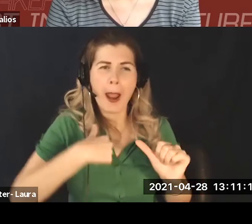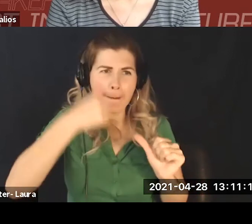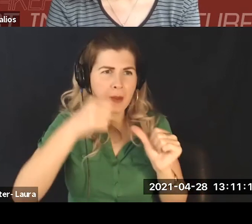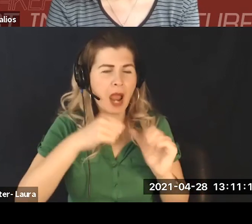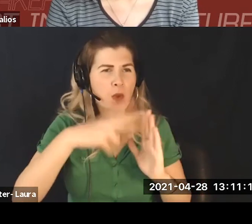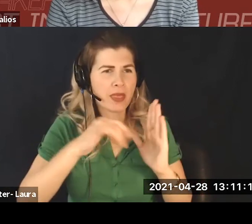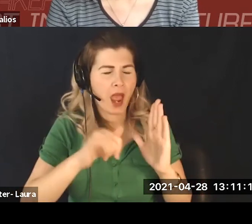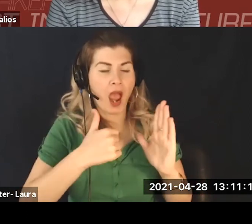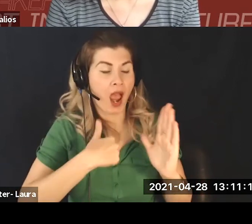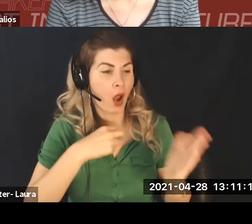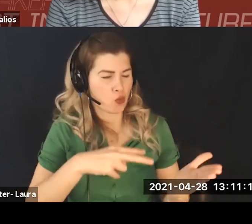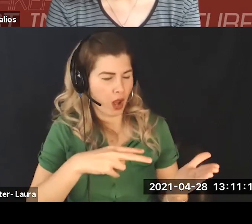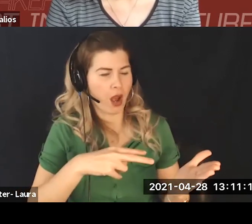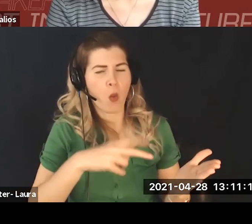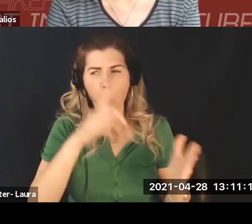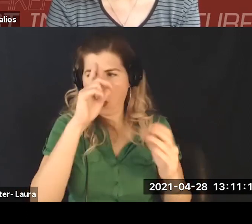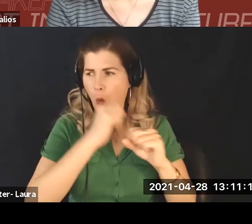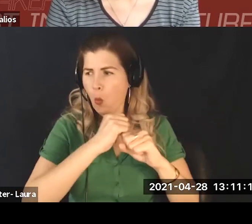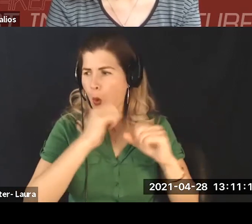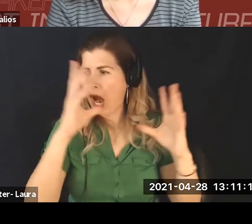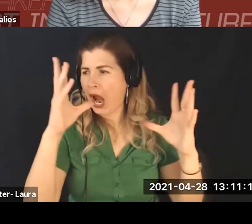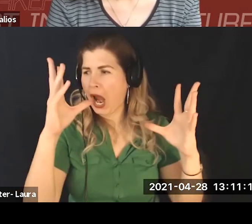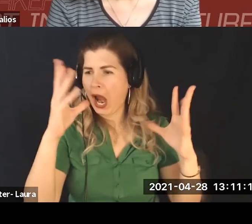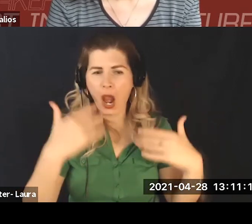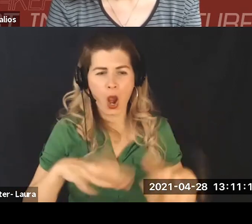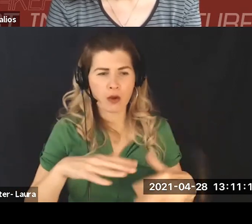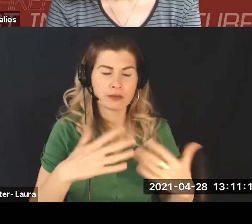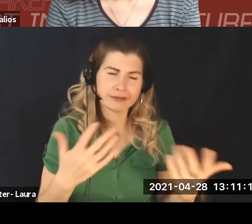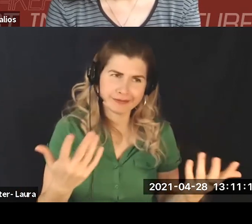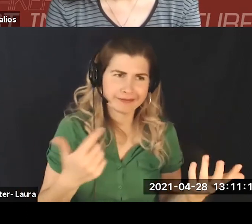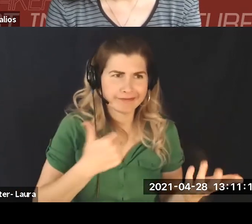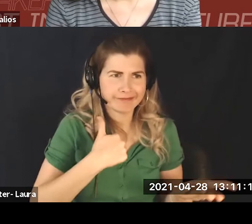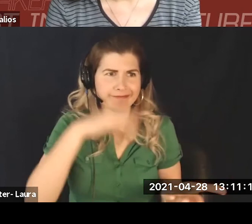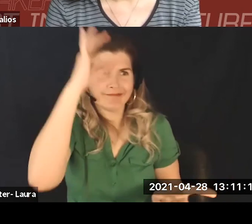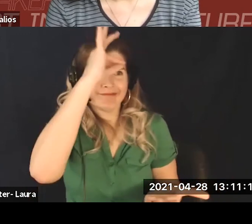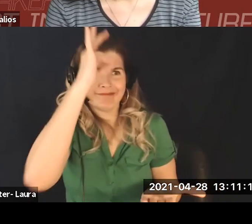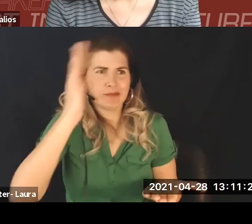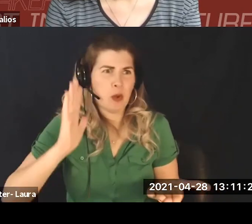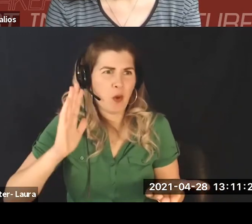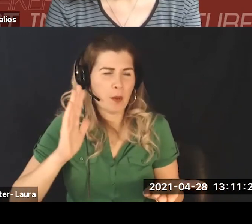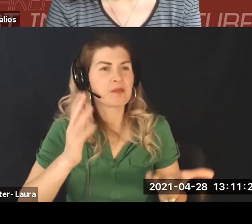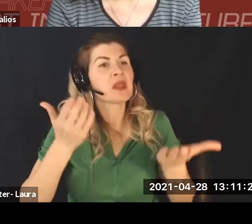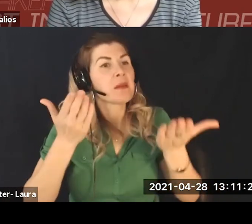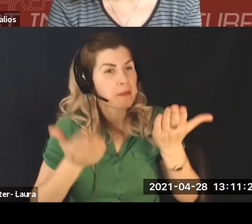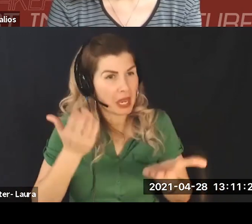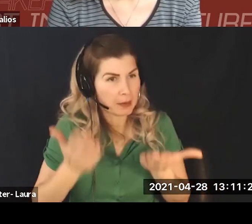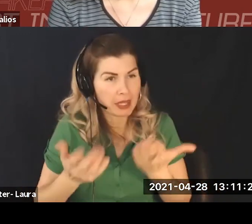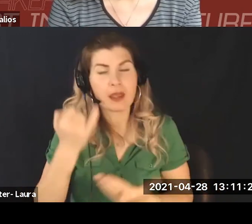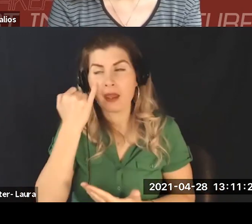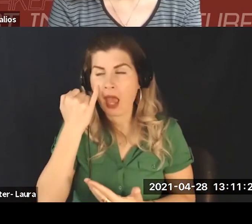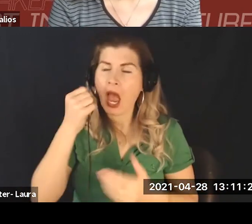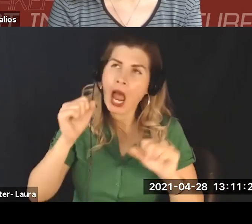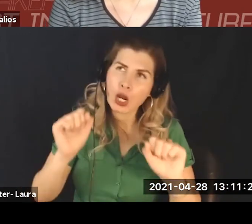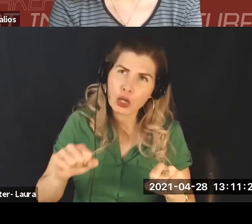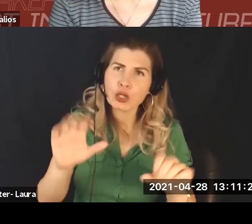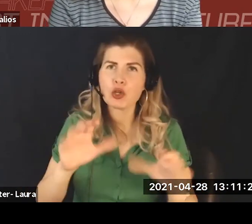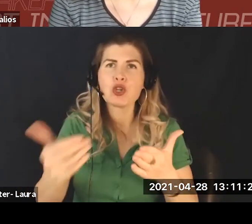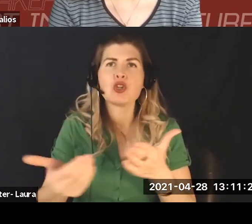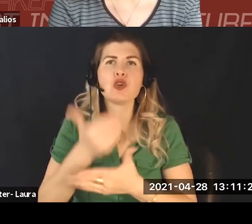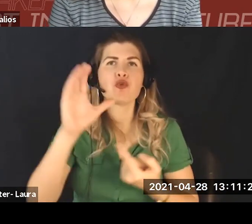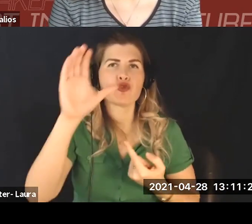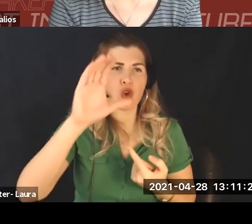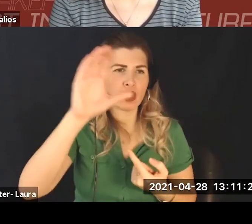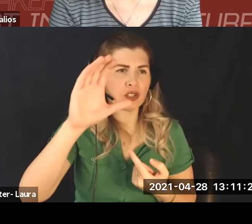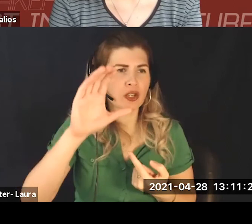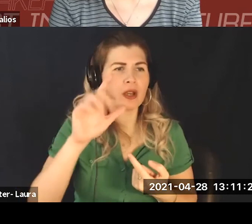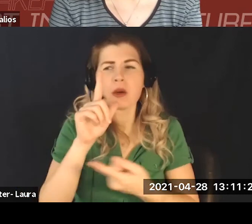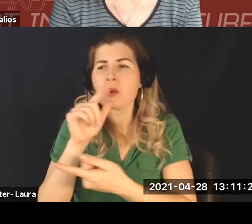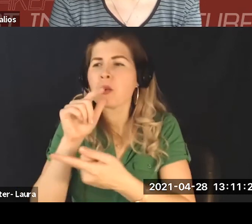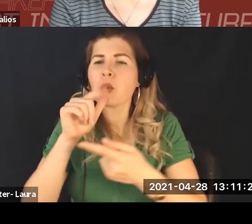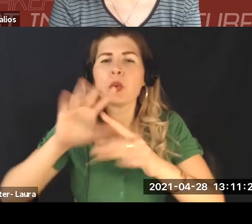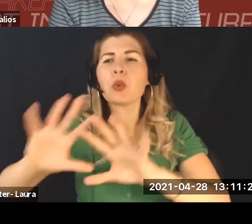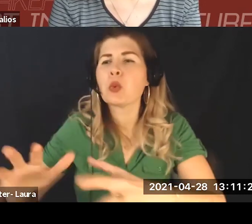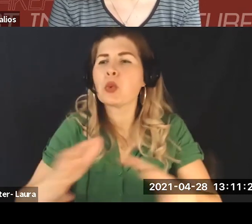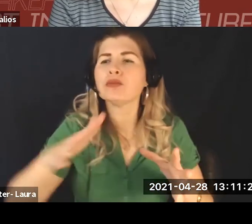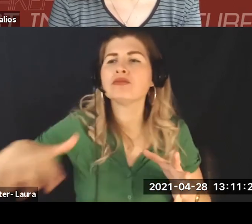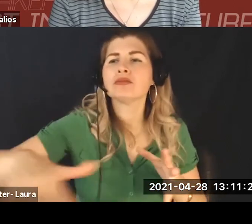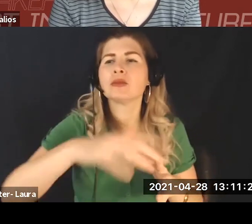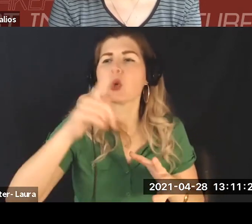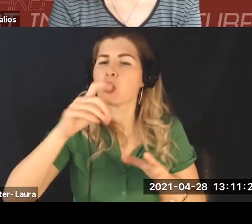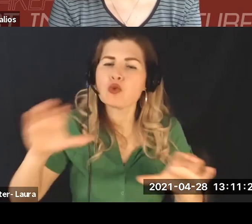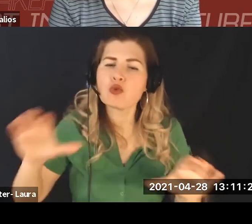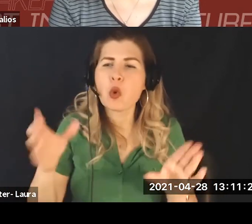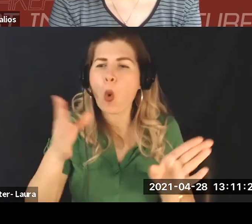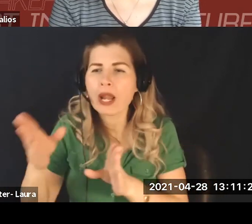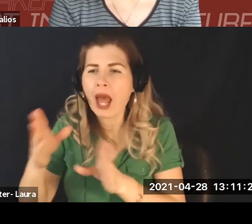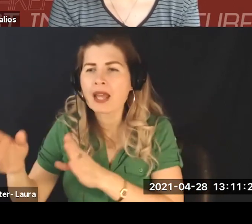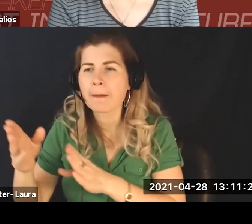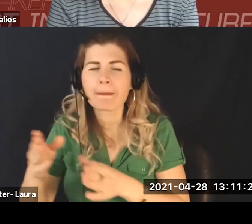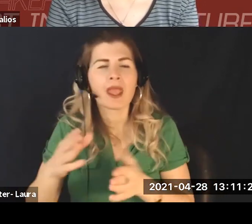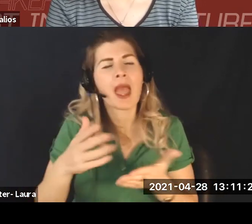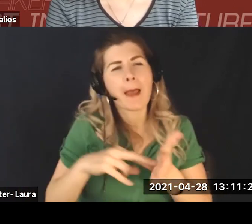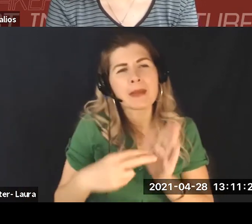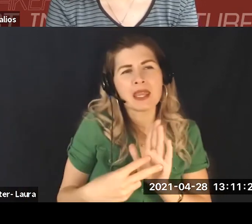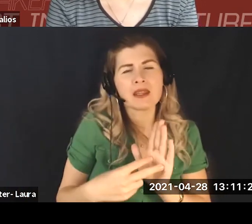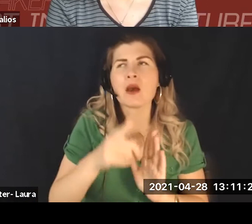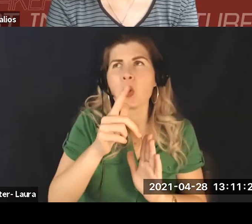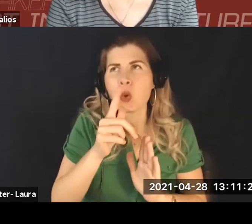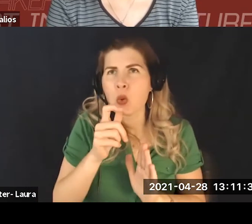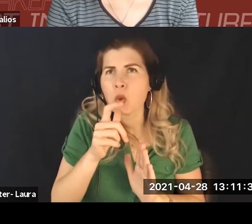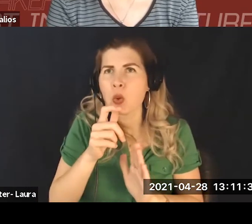blown my mind like it was, which says a lot about my privilege. Um, so yeah like maybe like doing a new search like seeing who's like actually been doing, organizing around the kinds of, like, not only like who cares about the thing that you care about,